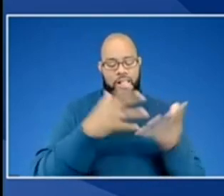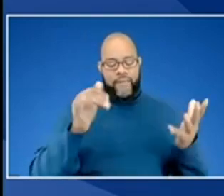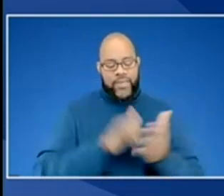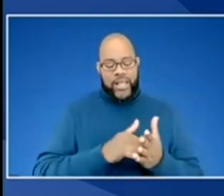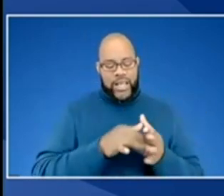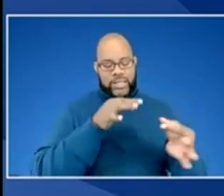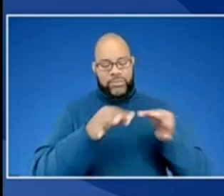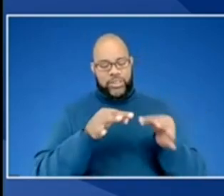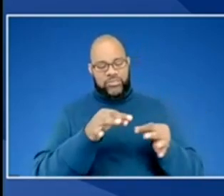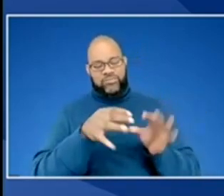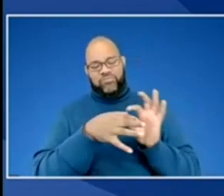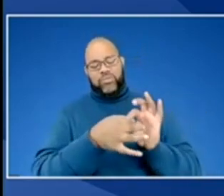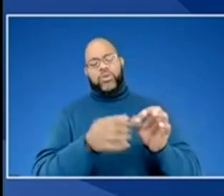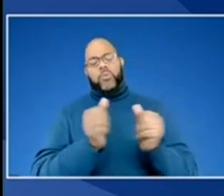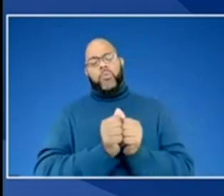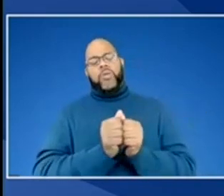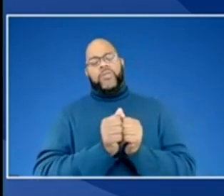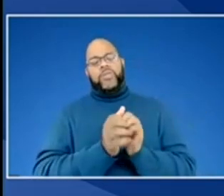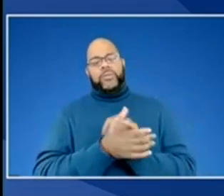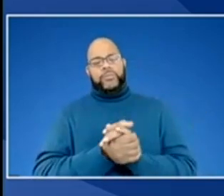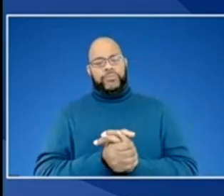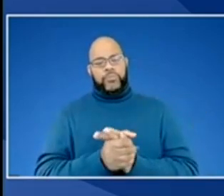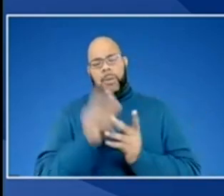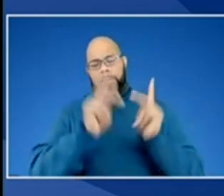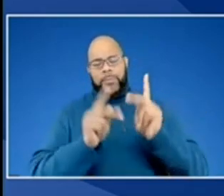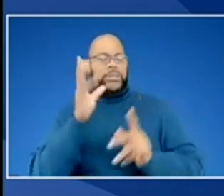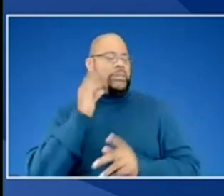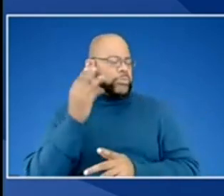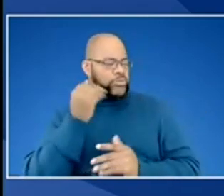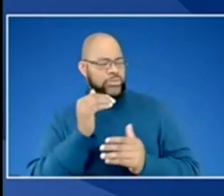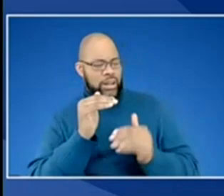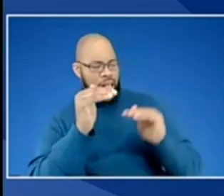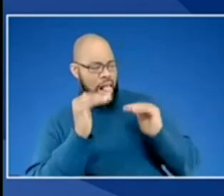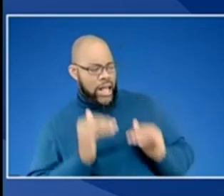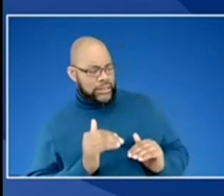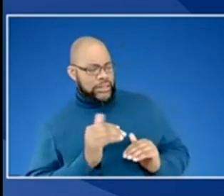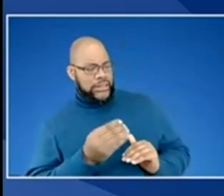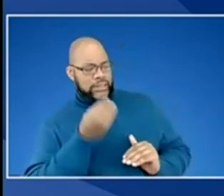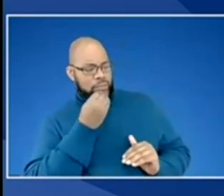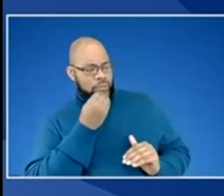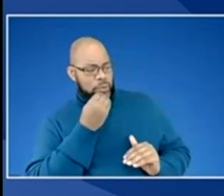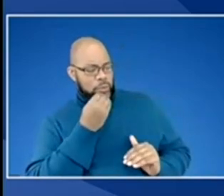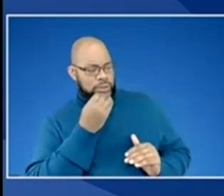around people experiencing less food insecurity. So can you all provide a